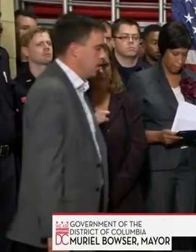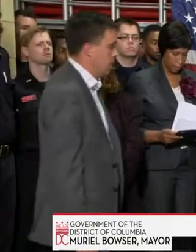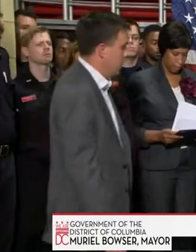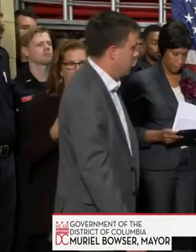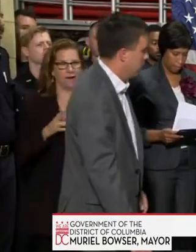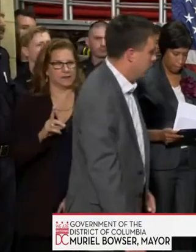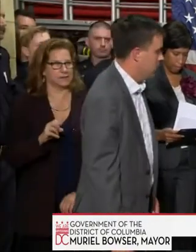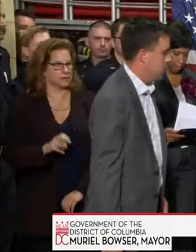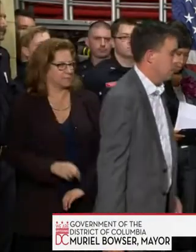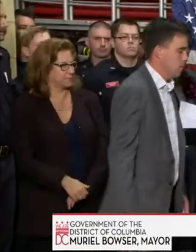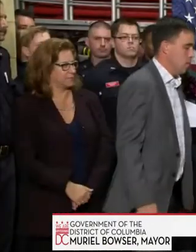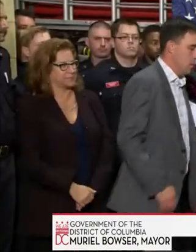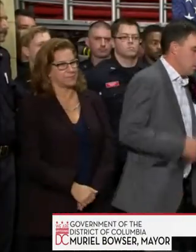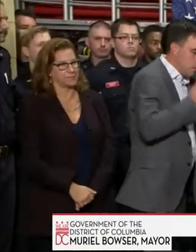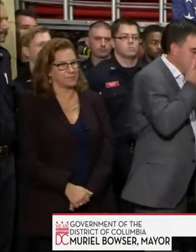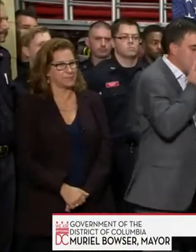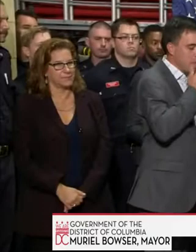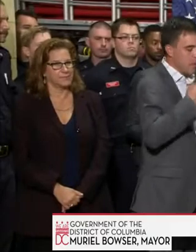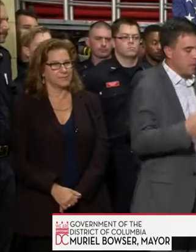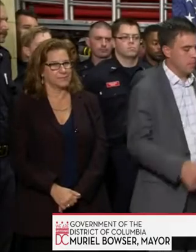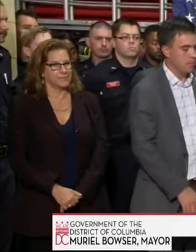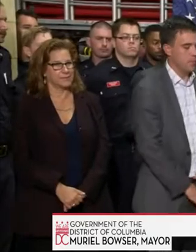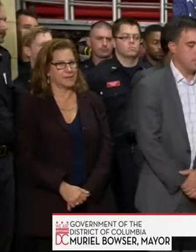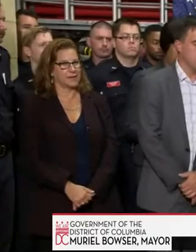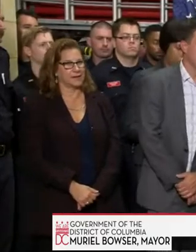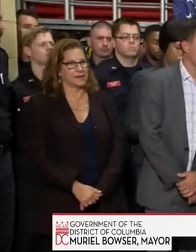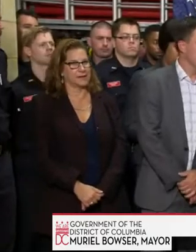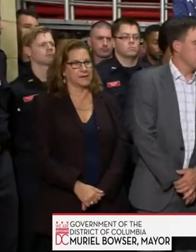AND IF YOU WANT TO MAKE A FEW REMARKS BUT WE GAVE THE CHIEF